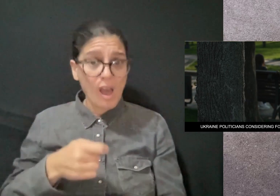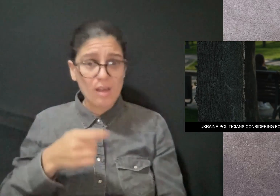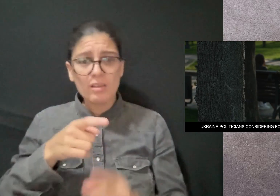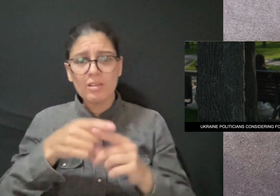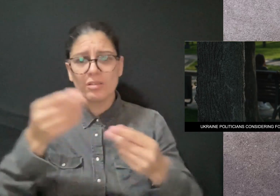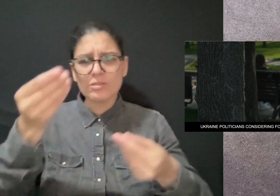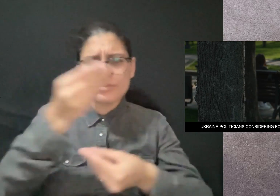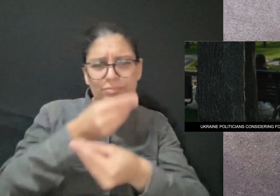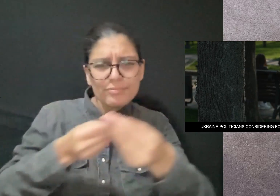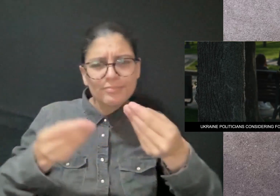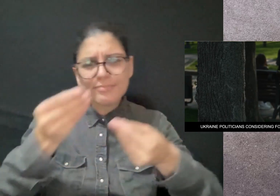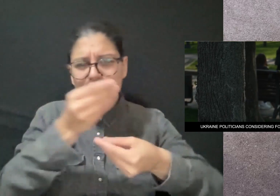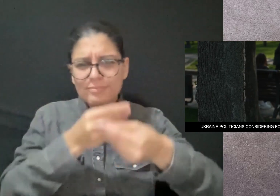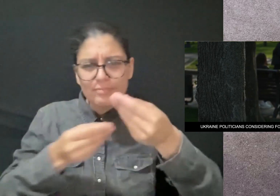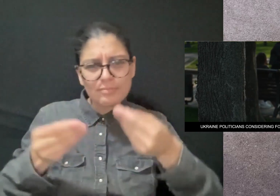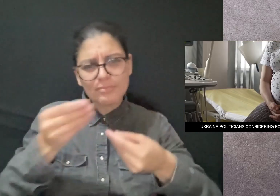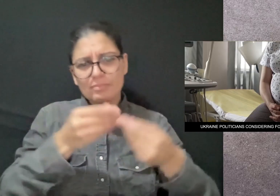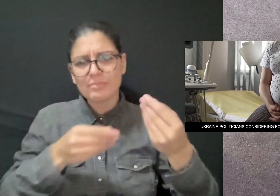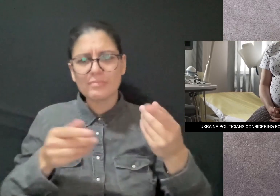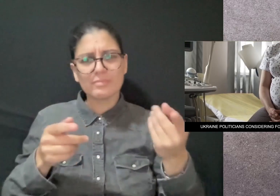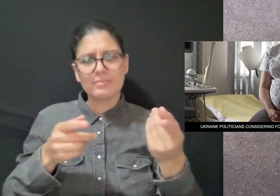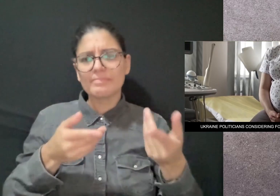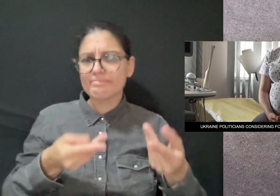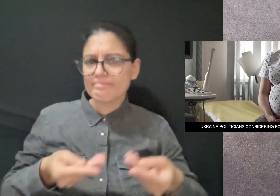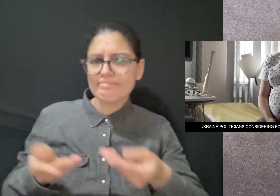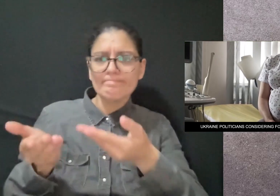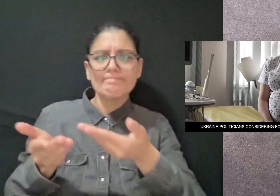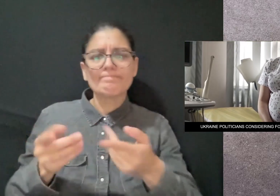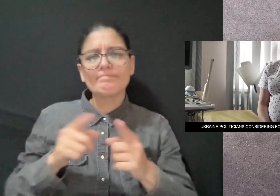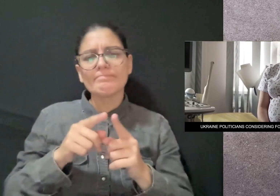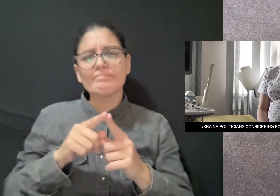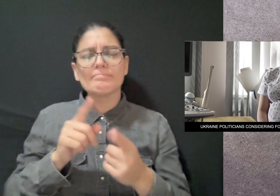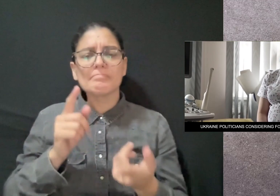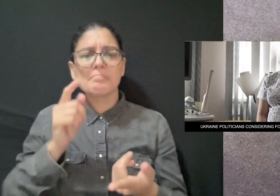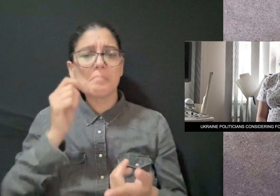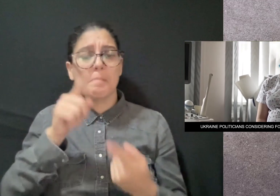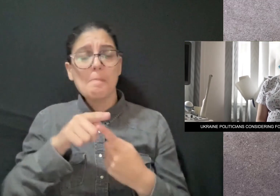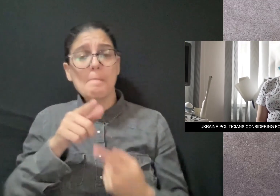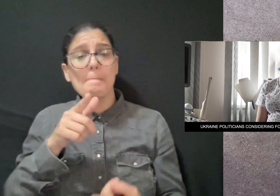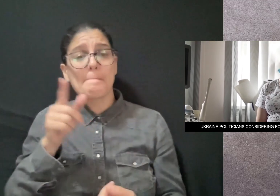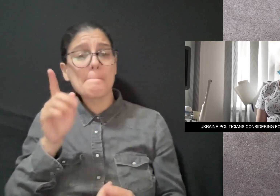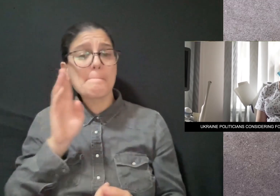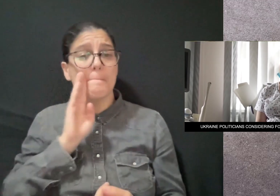Ukraine's surrogacy laws leave birthmothers few legal rights when the babies are handed